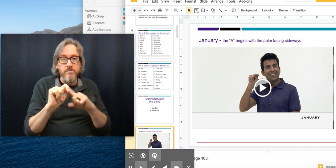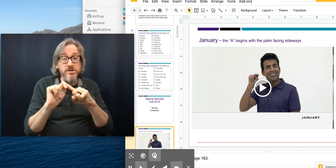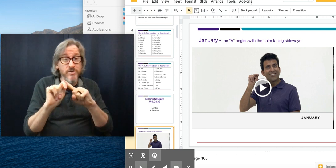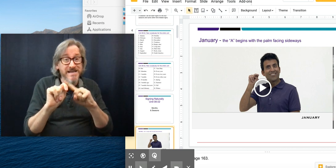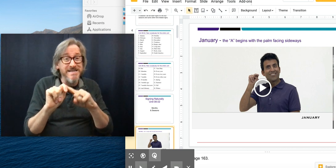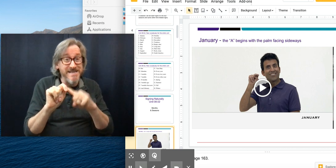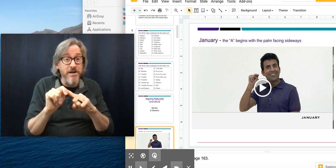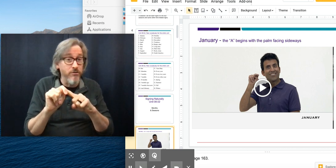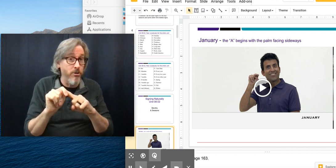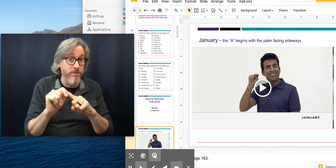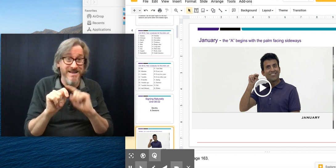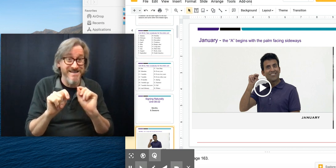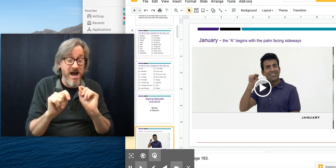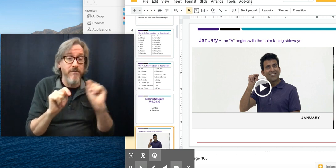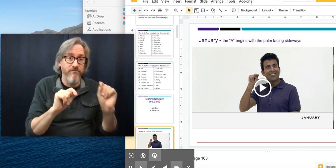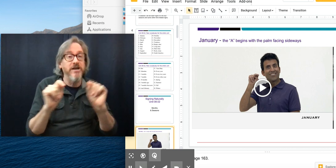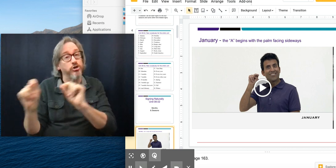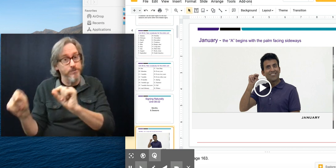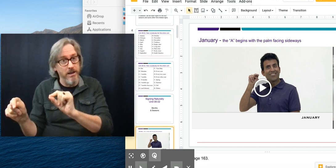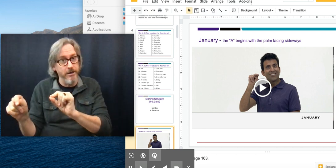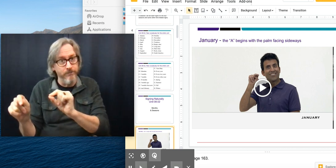so that's the sign for apartment that's not fingerspelling